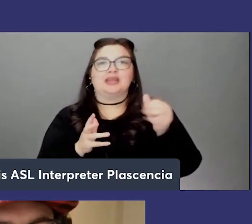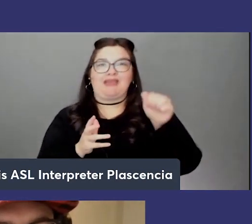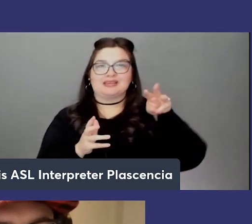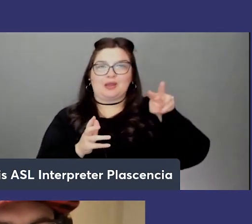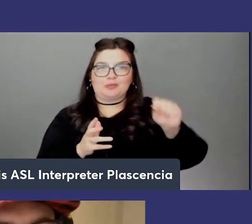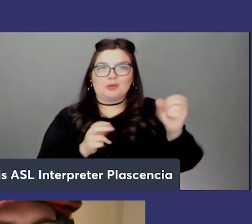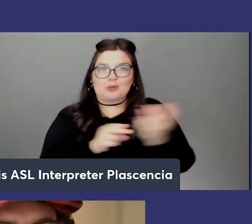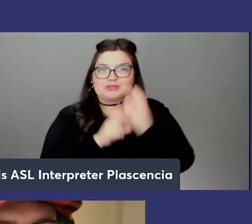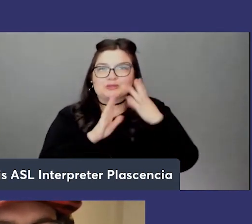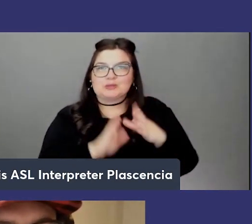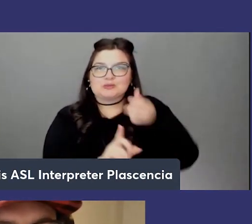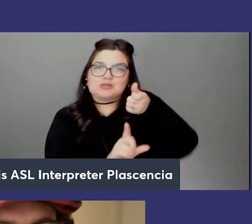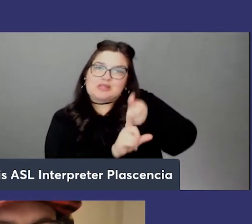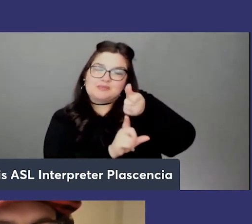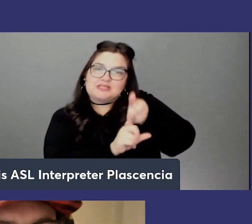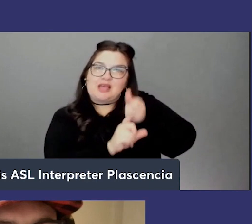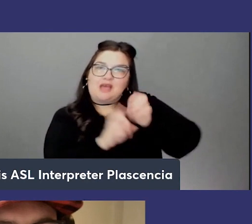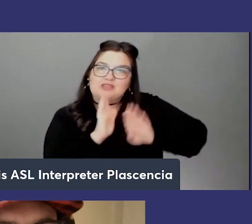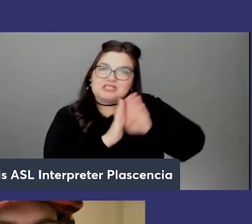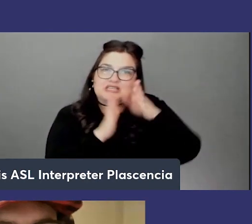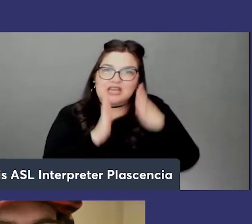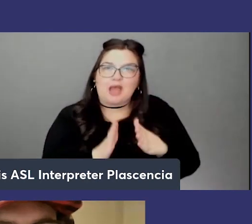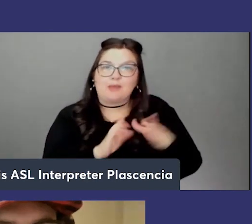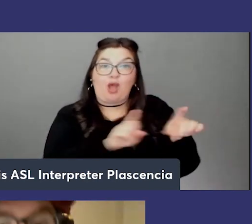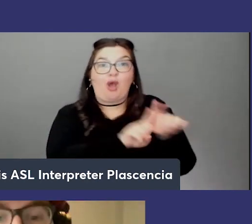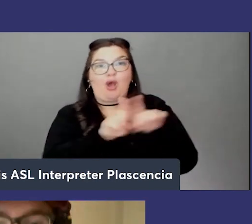are actually developers who are also doing OPsWork.